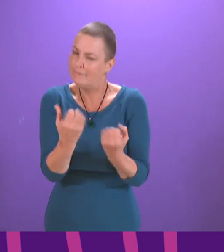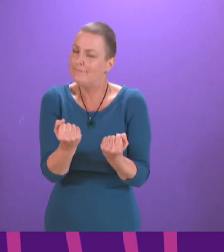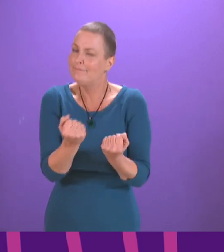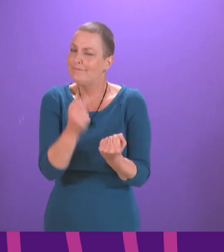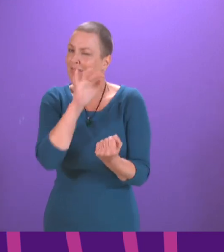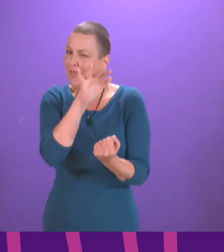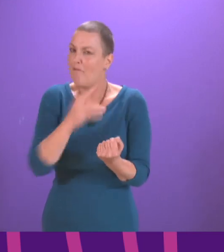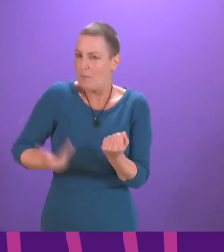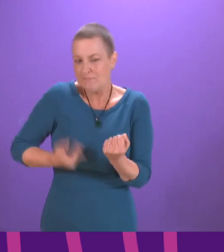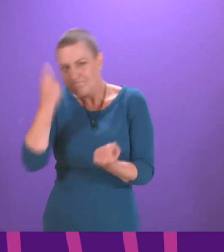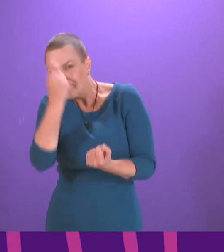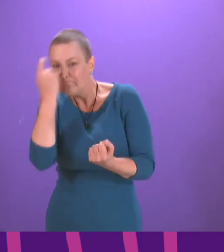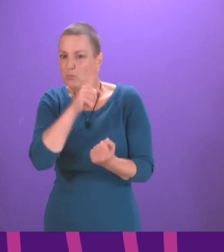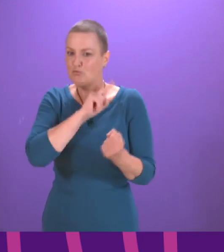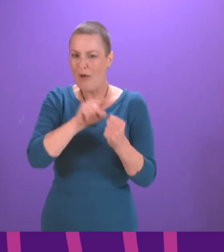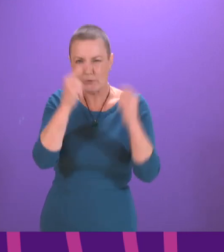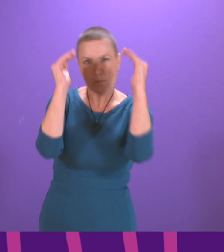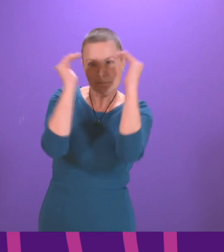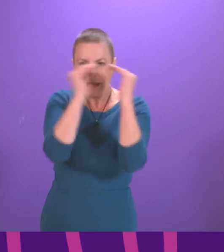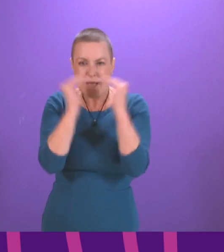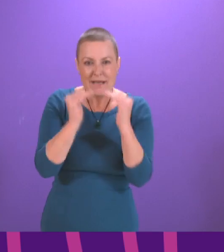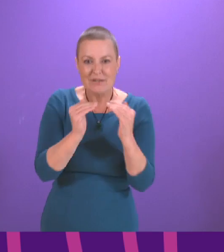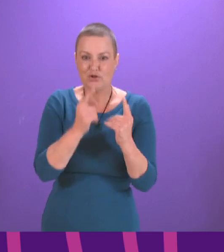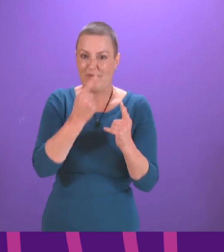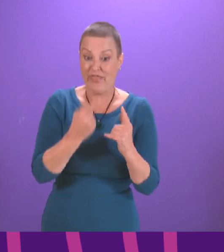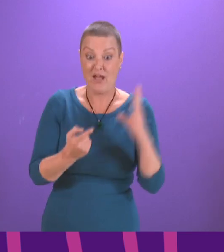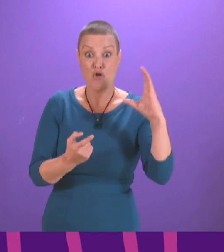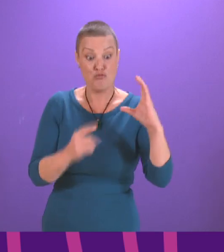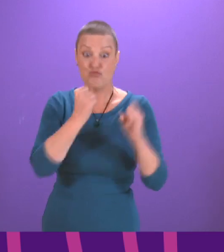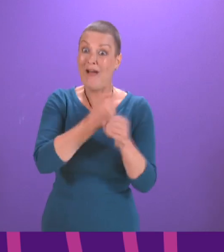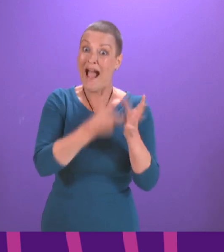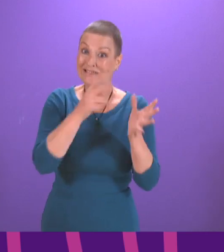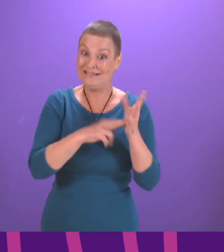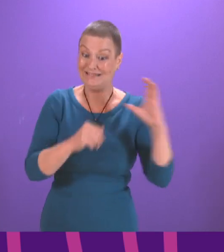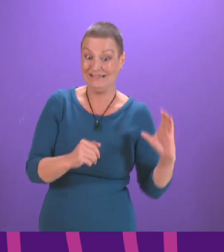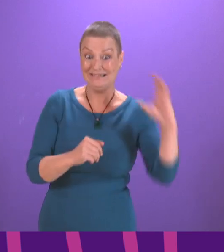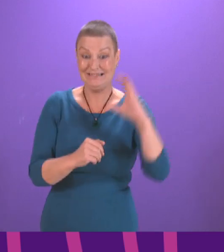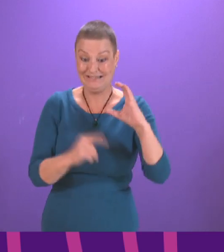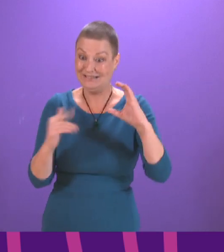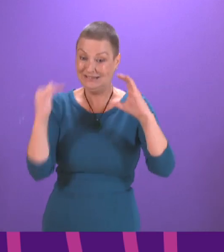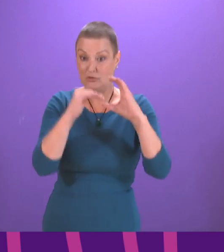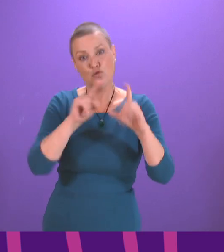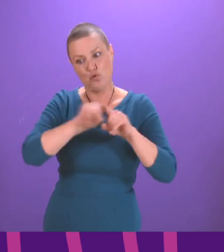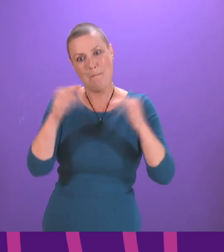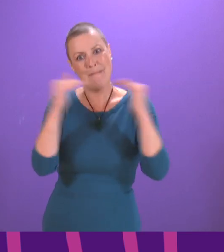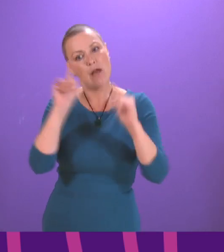to consider. We have tried to match the grant support packages that have been made available in England.